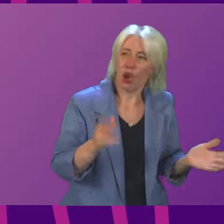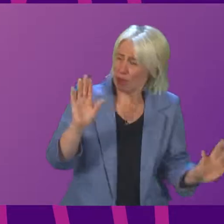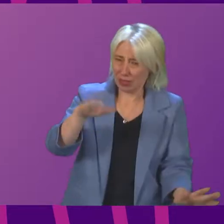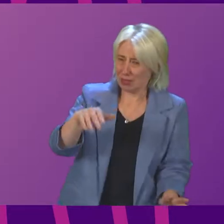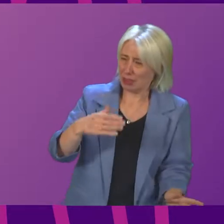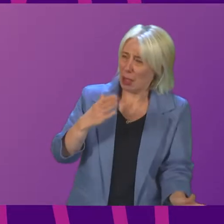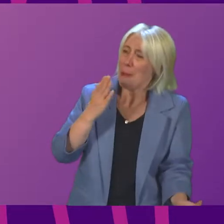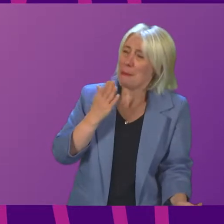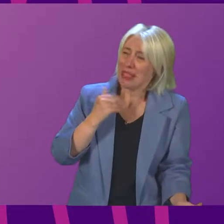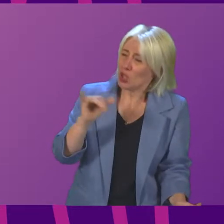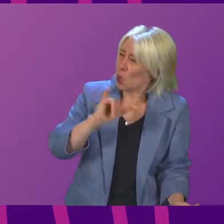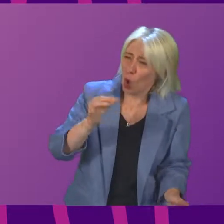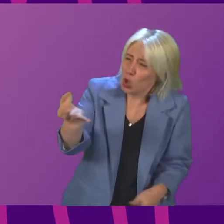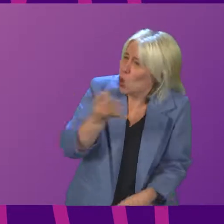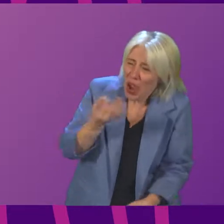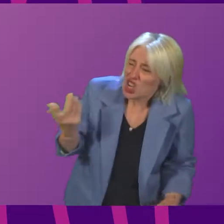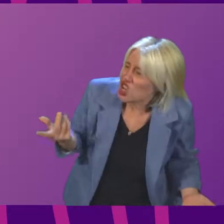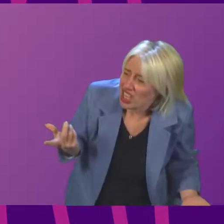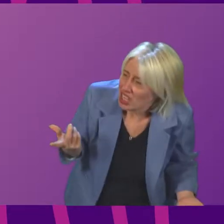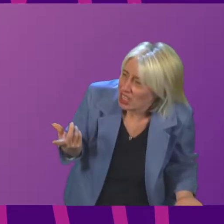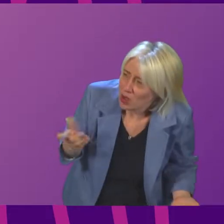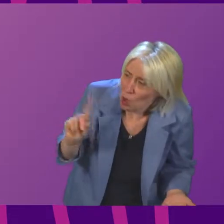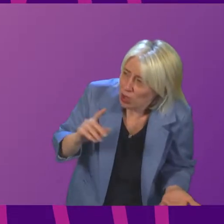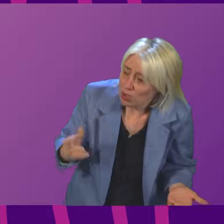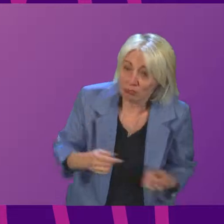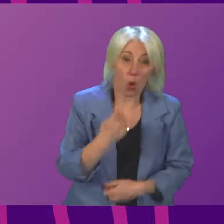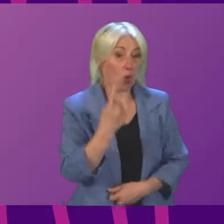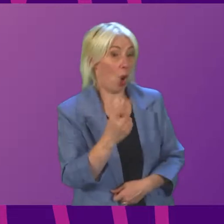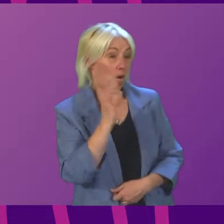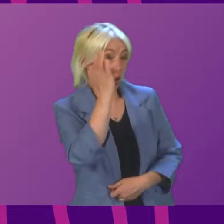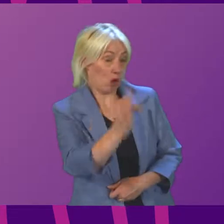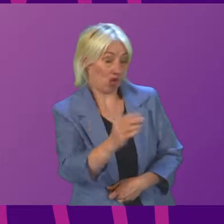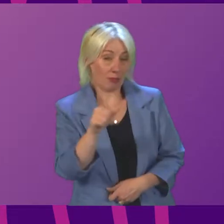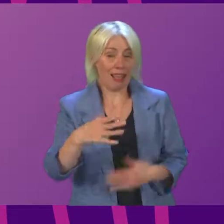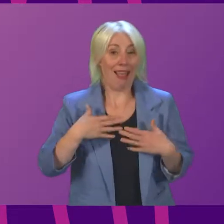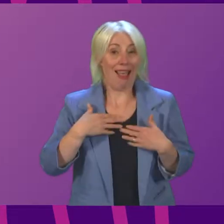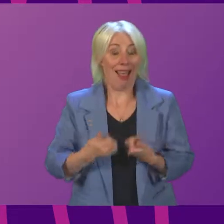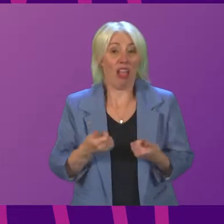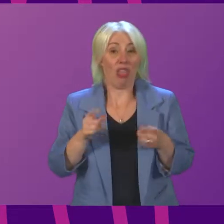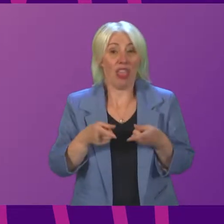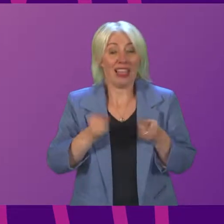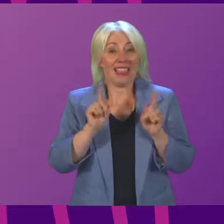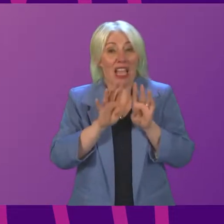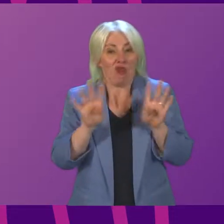Absolutely. I have only one question. Does the health secretary seriously believe that the